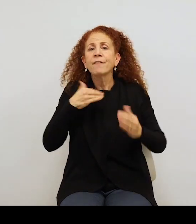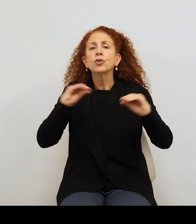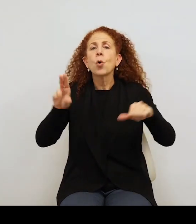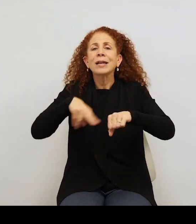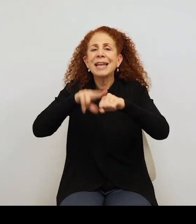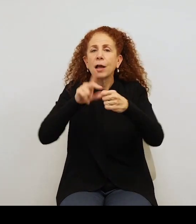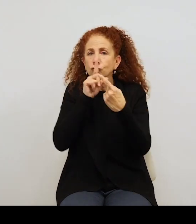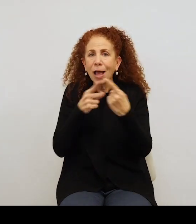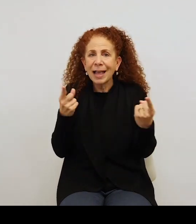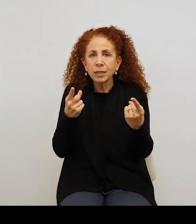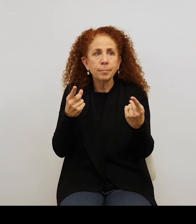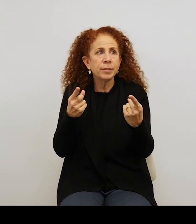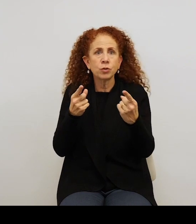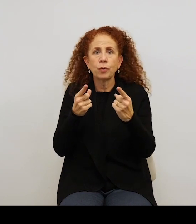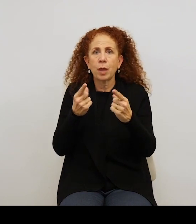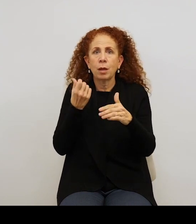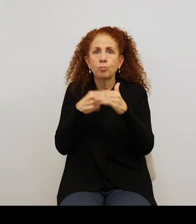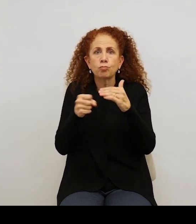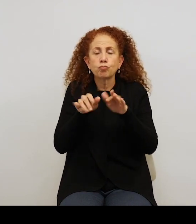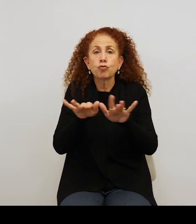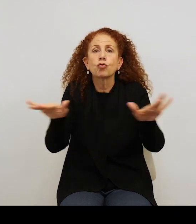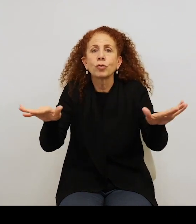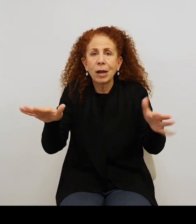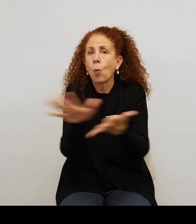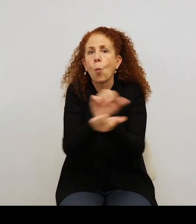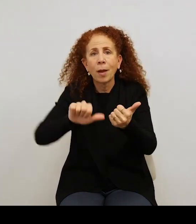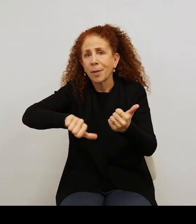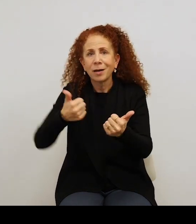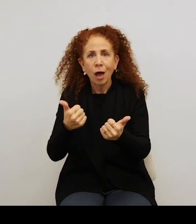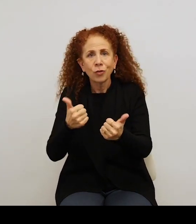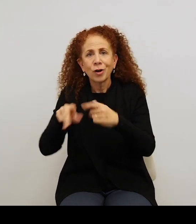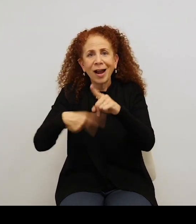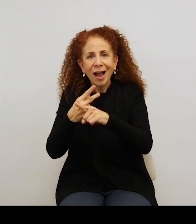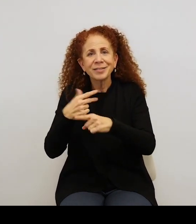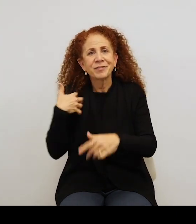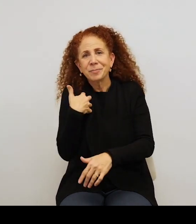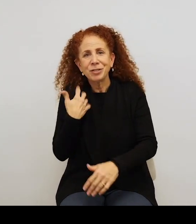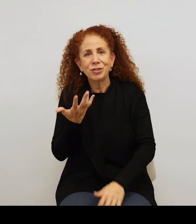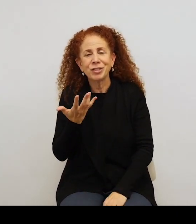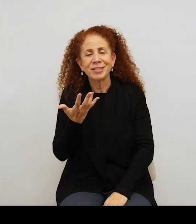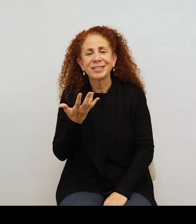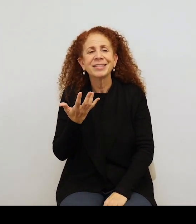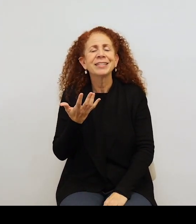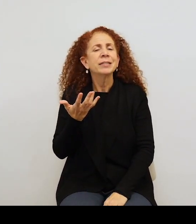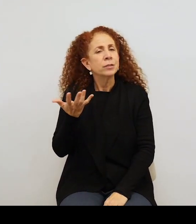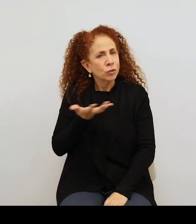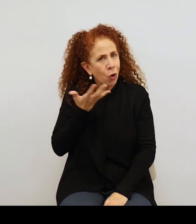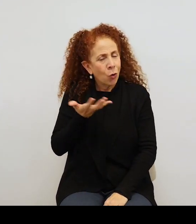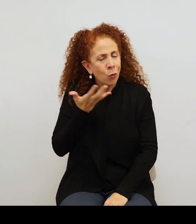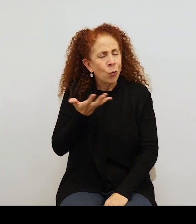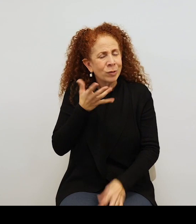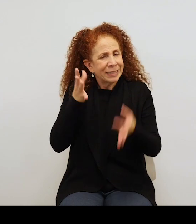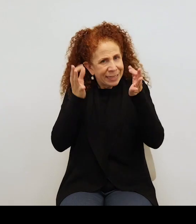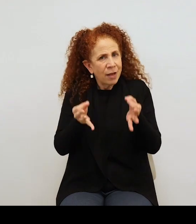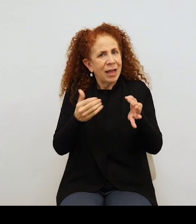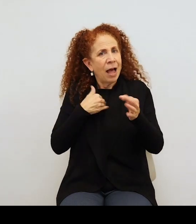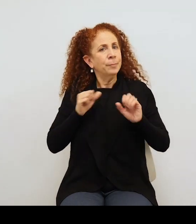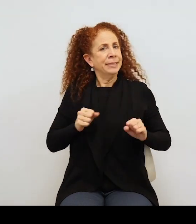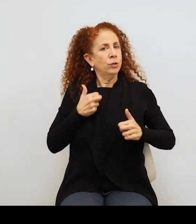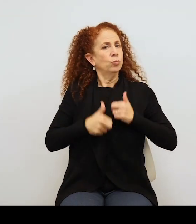so they might procreate and wipe out other species. So there is definitely potential problems.